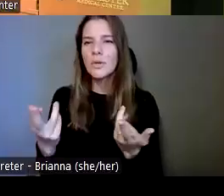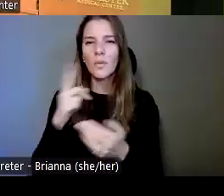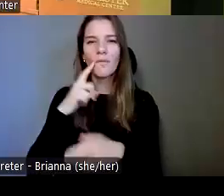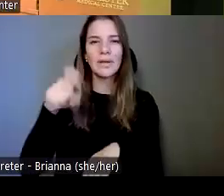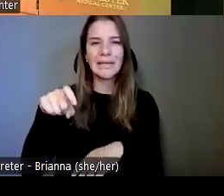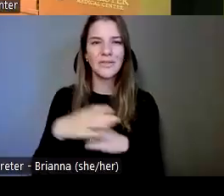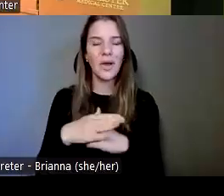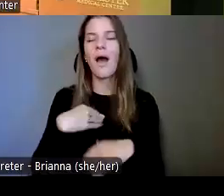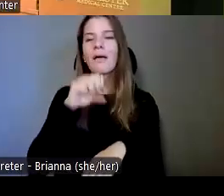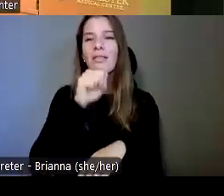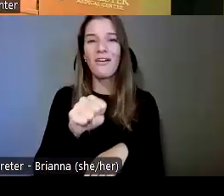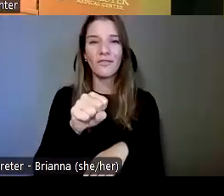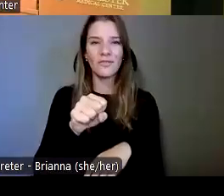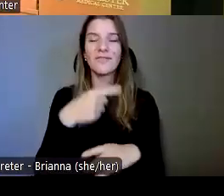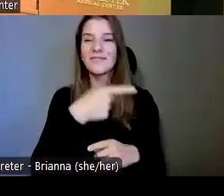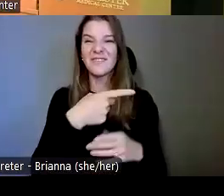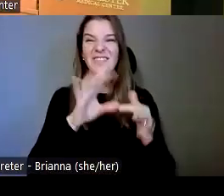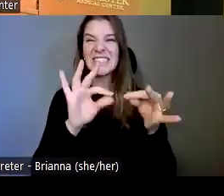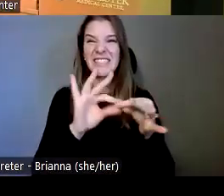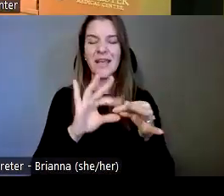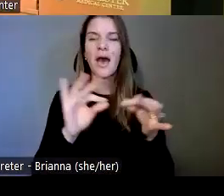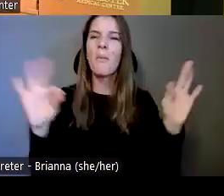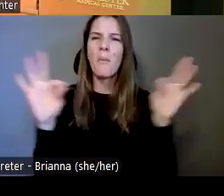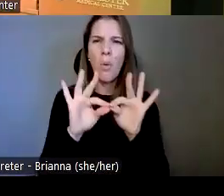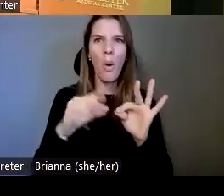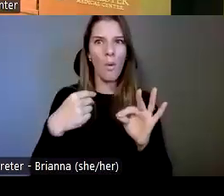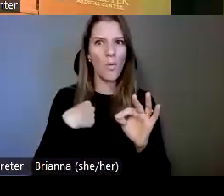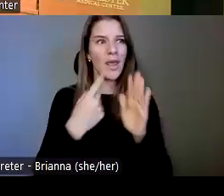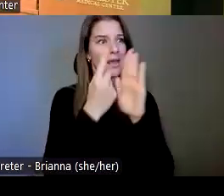again the myths is like saying let's step out and actually look at what the patients actually need